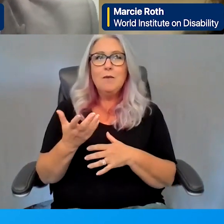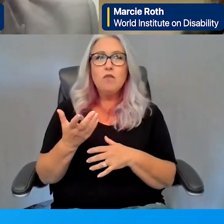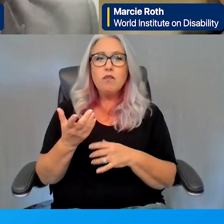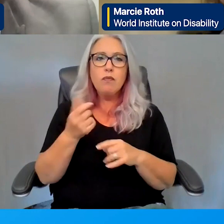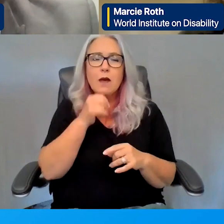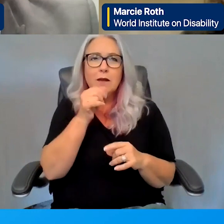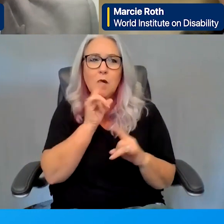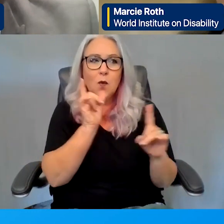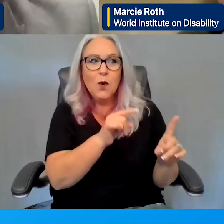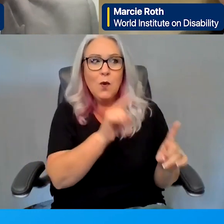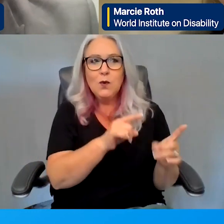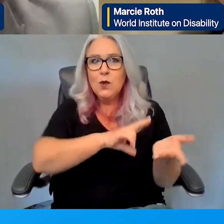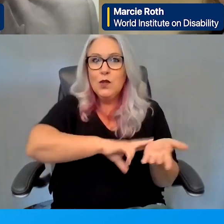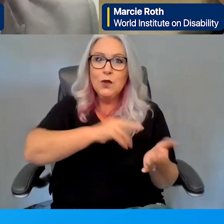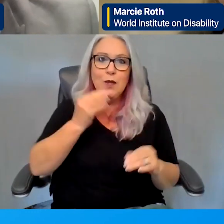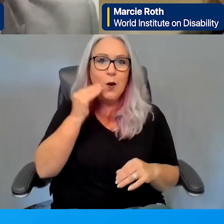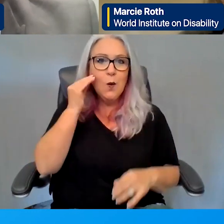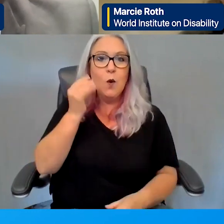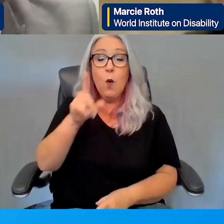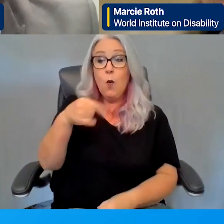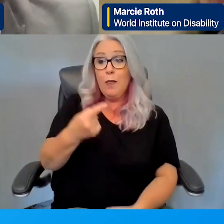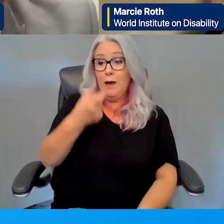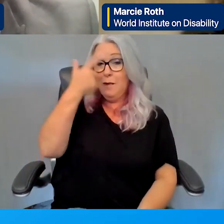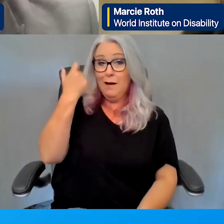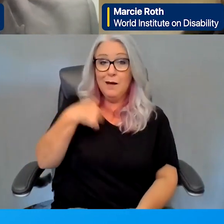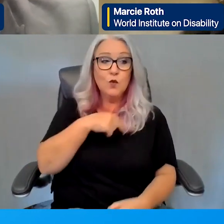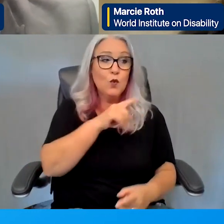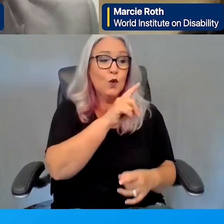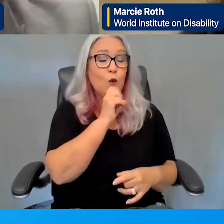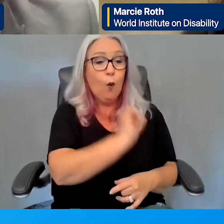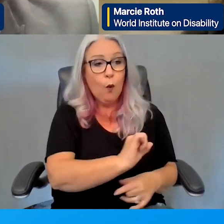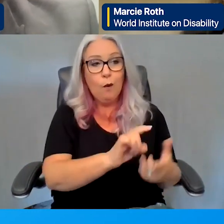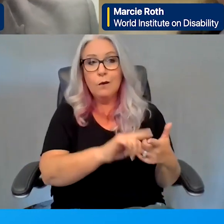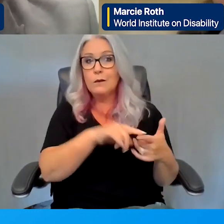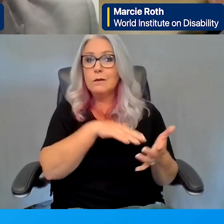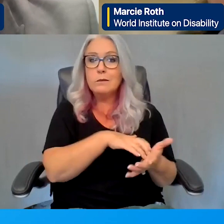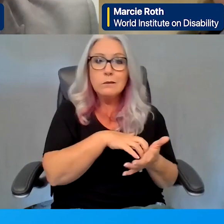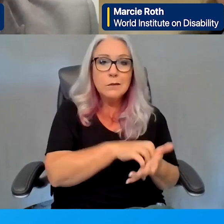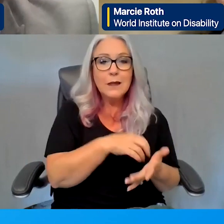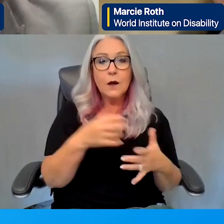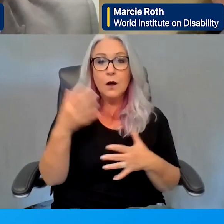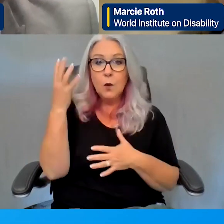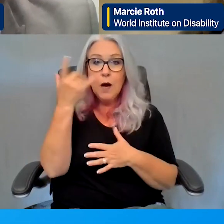because you're old. Or because you are fragile. Or because -- you go because you have a